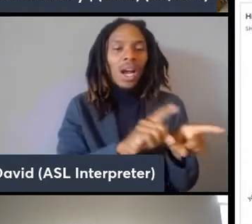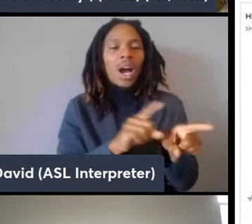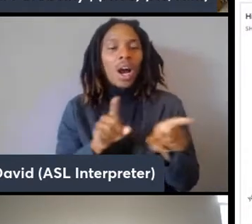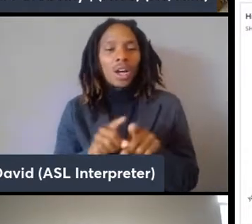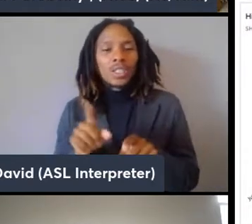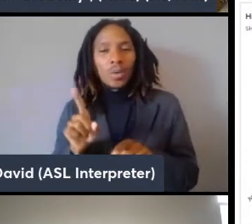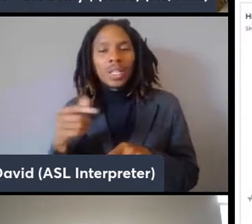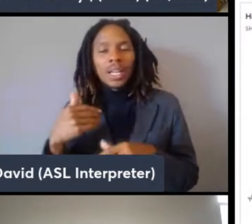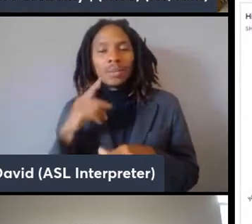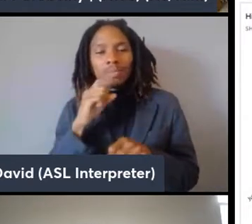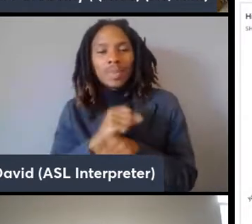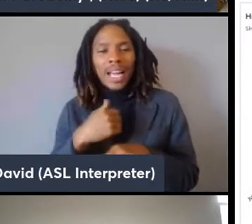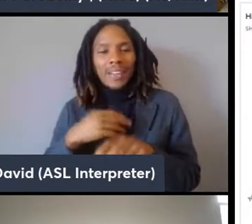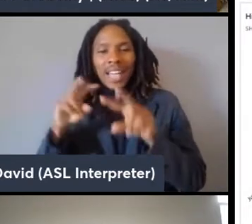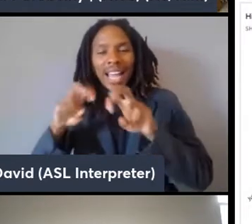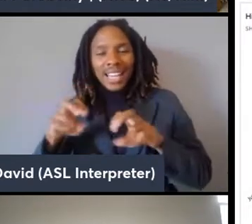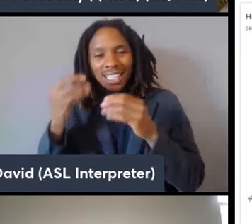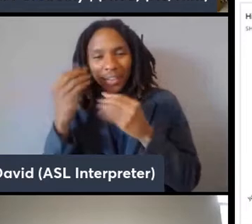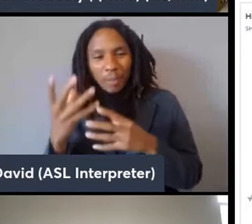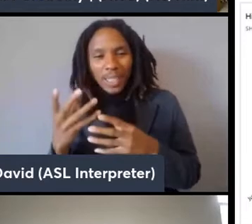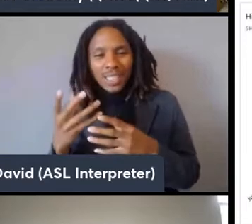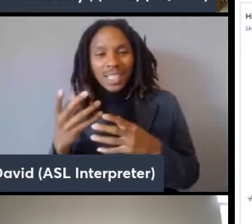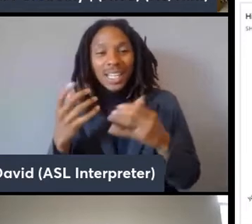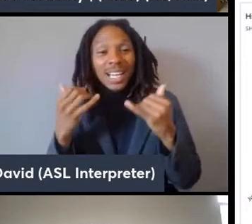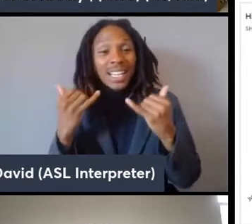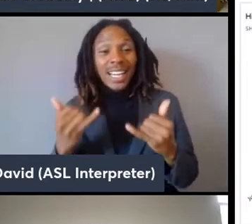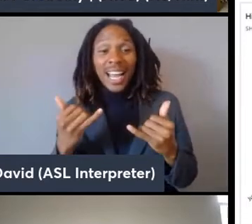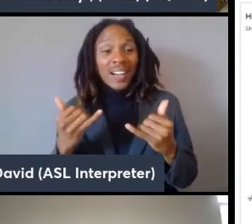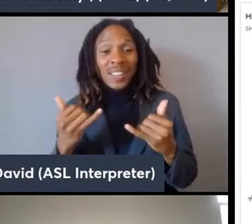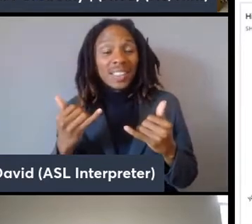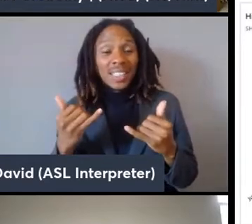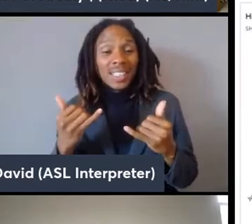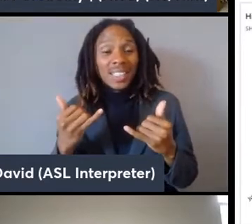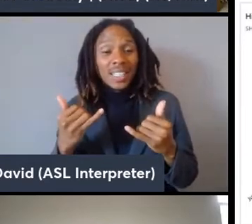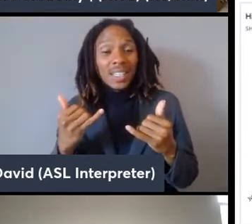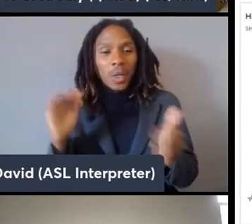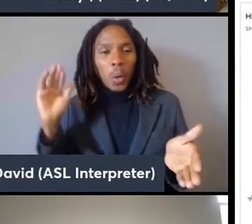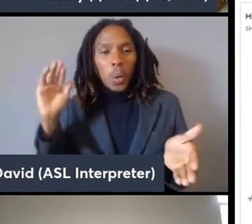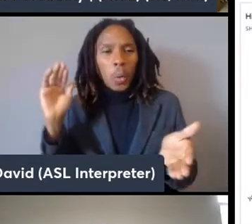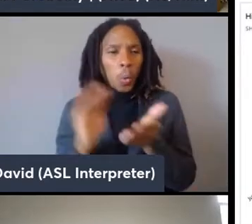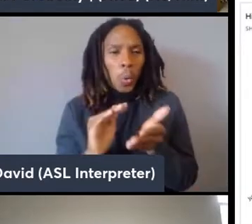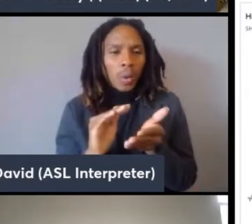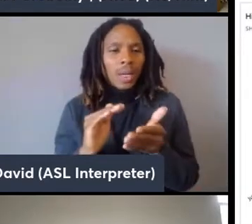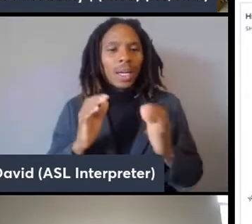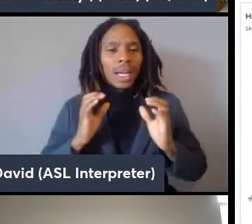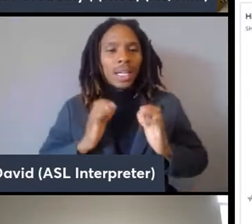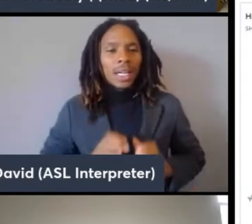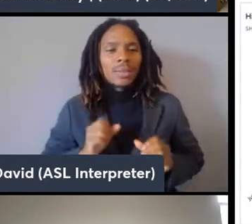the analytics information. Now we are letting the customers pull that analytics data